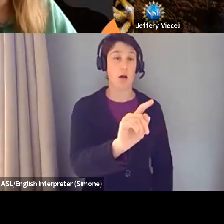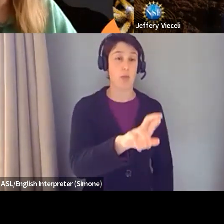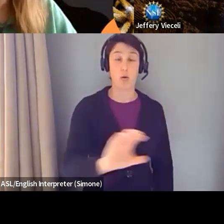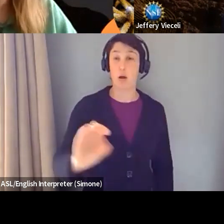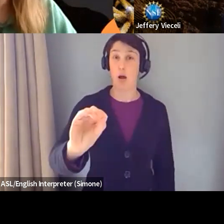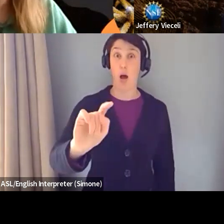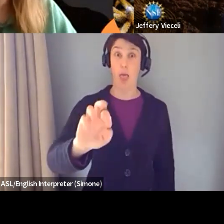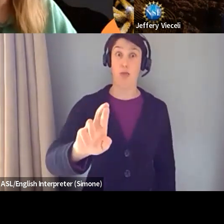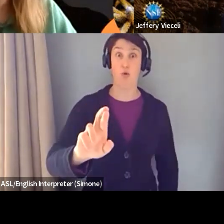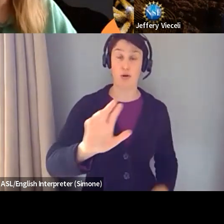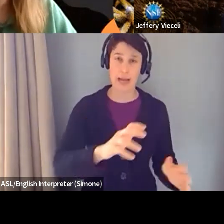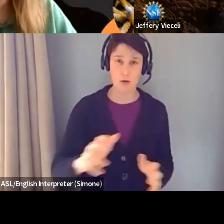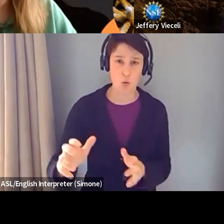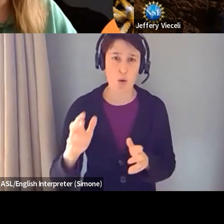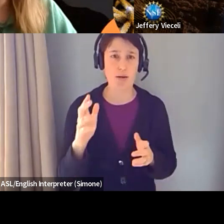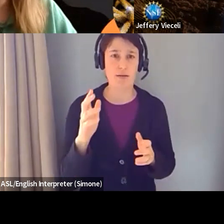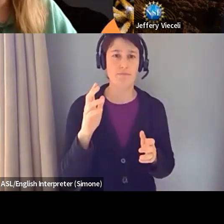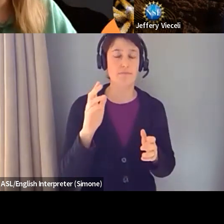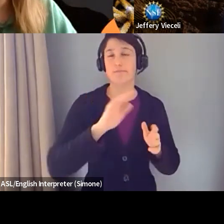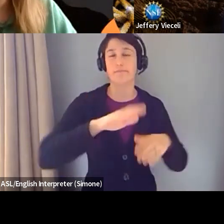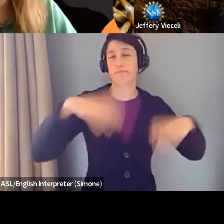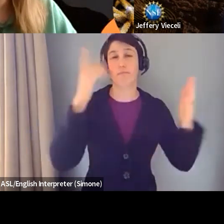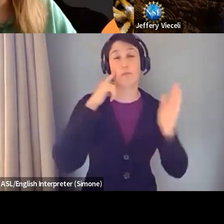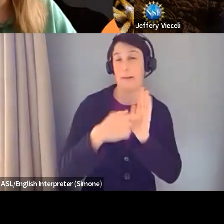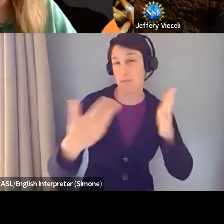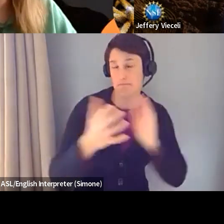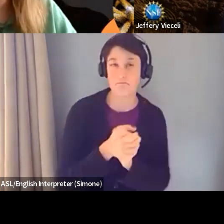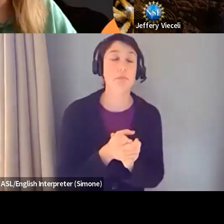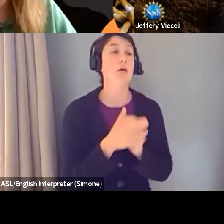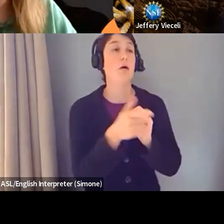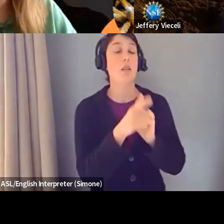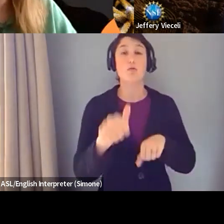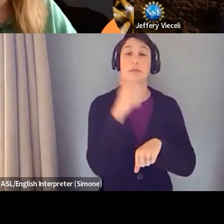you know, and we'll -- say, for instance, that they are established in a new foreign subawardee.